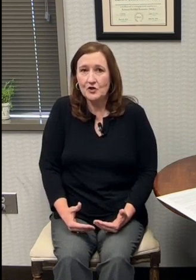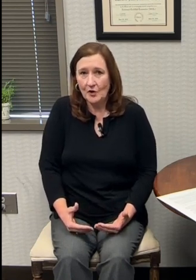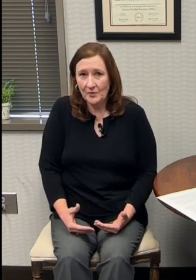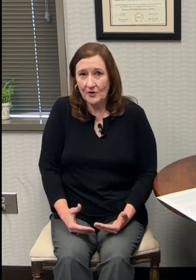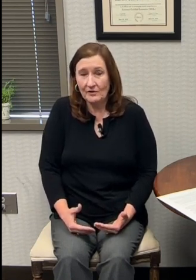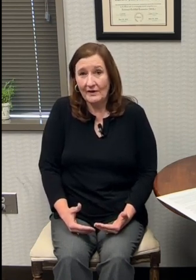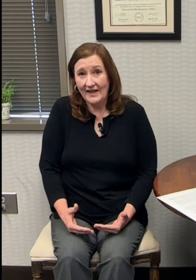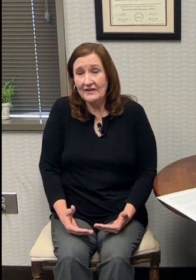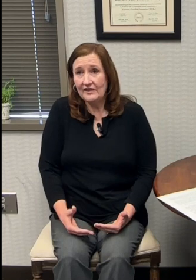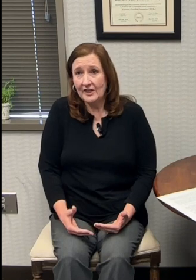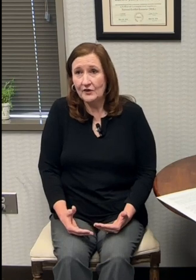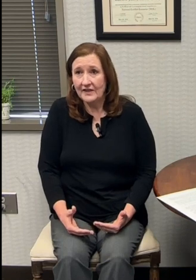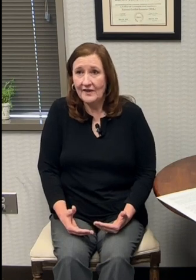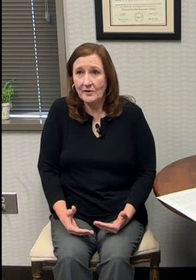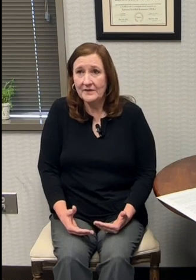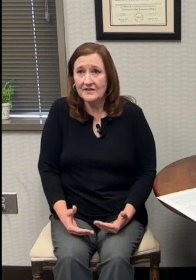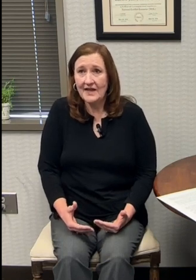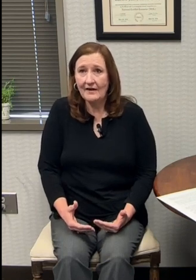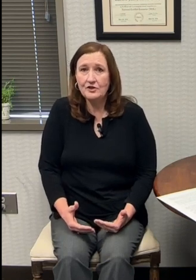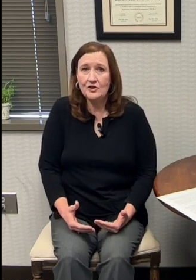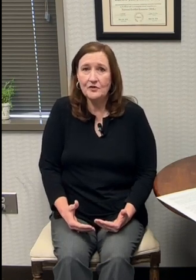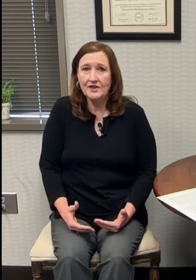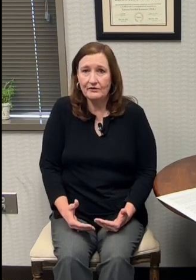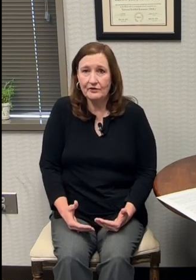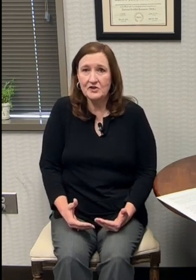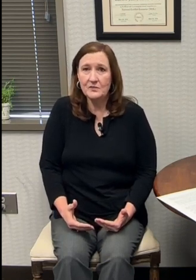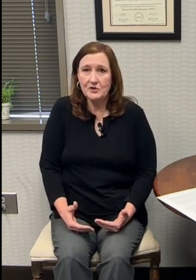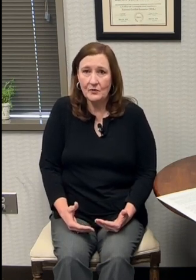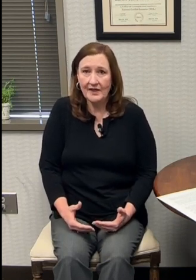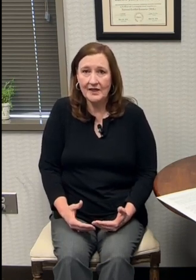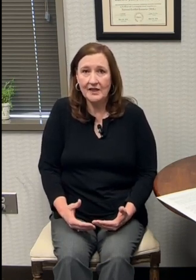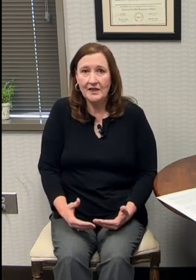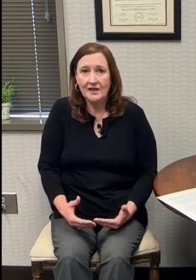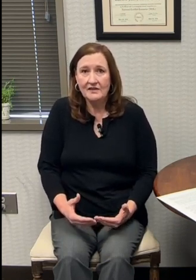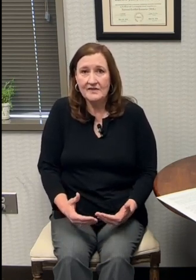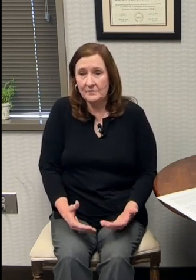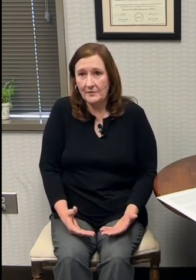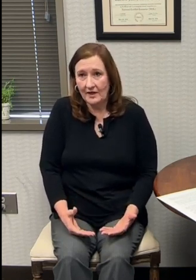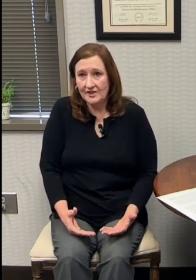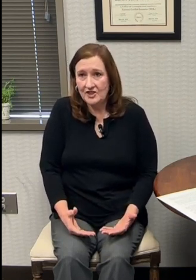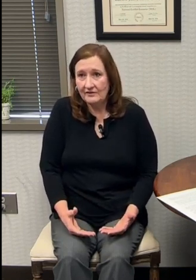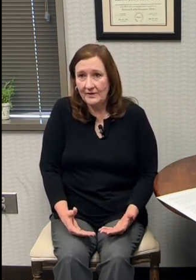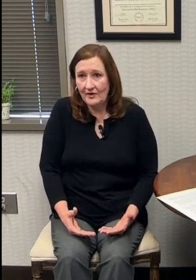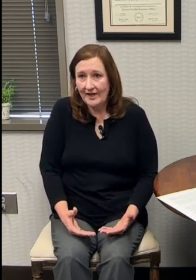interpreter and even the hearing therapist have to know the difference between symptomology of mental